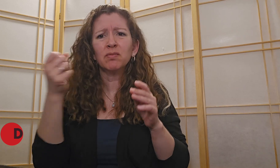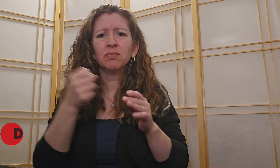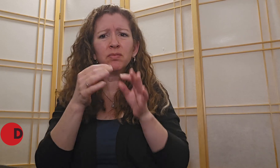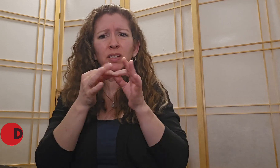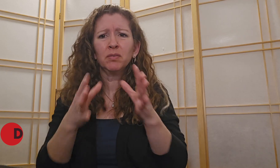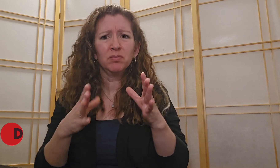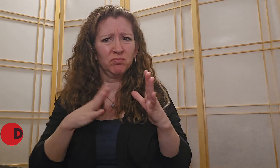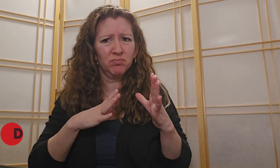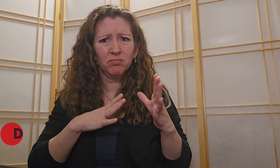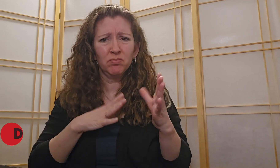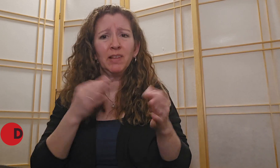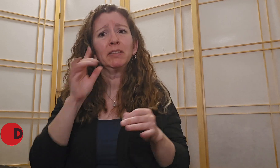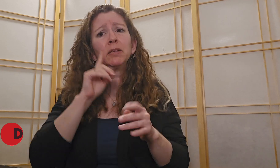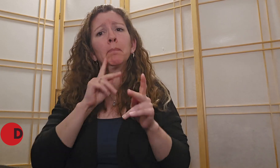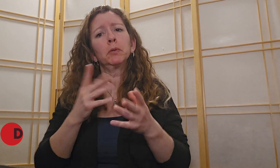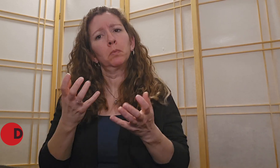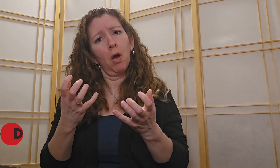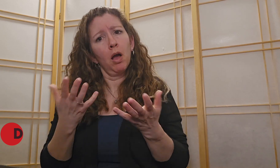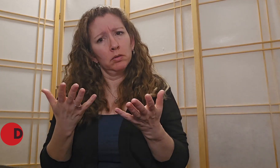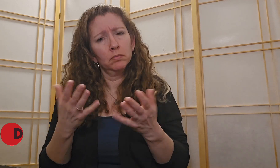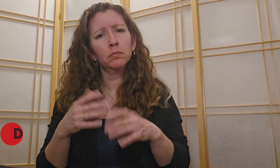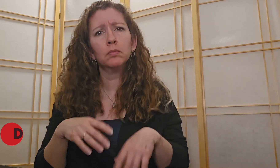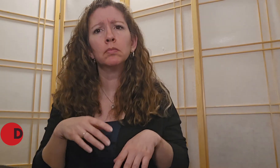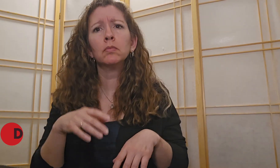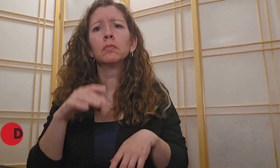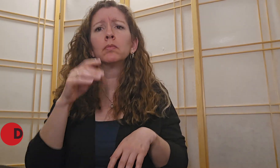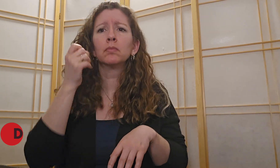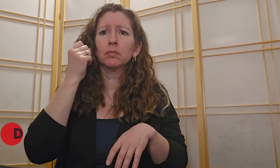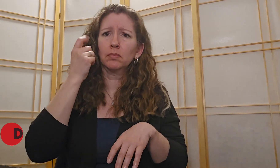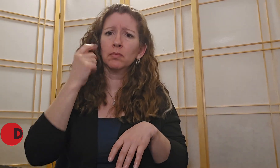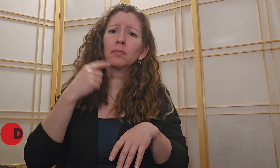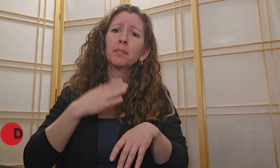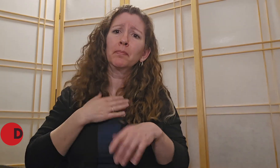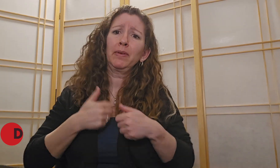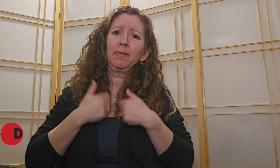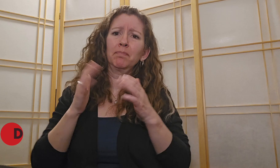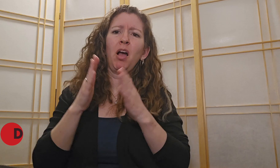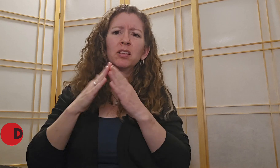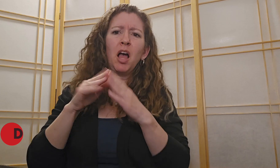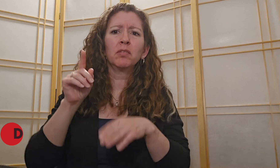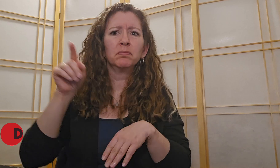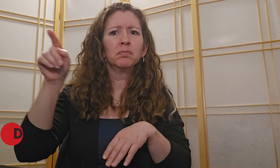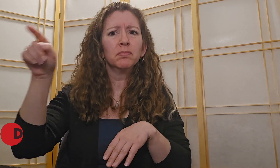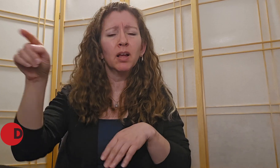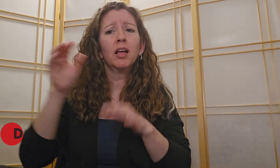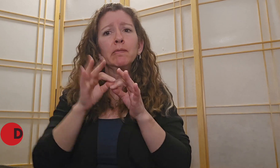I'm not against the idea of having an interpreter there, it's fine if the Deaf person wishes to have one.